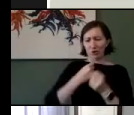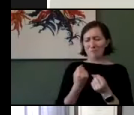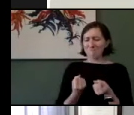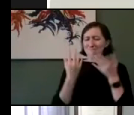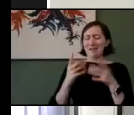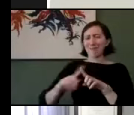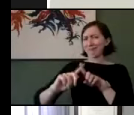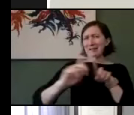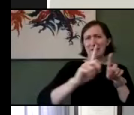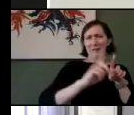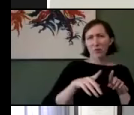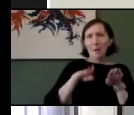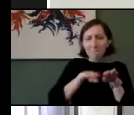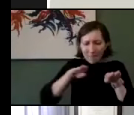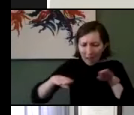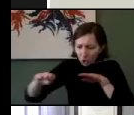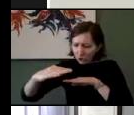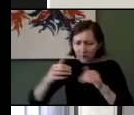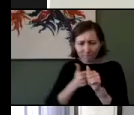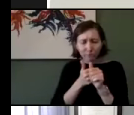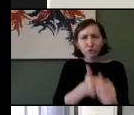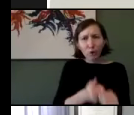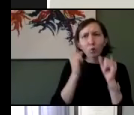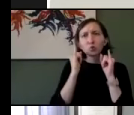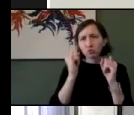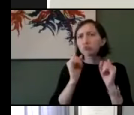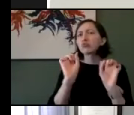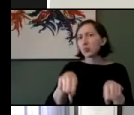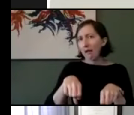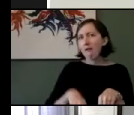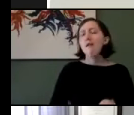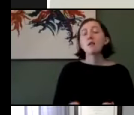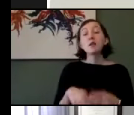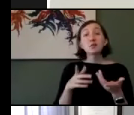They're all available online. I highly recommend checking those out.